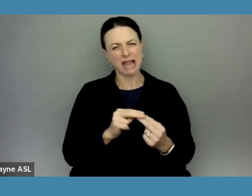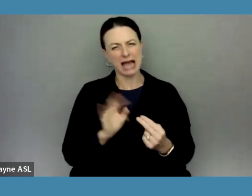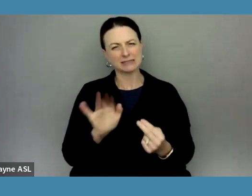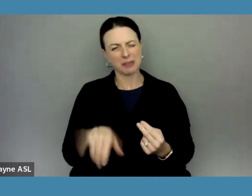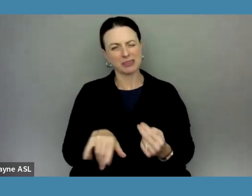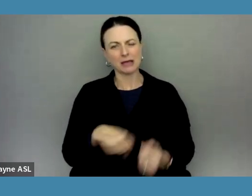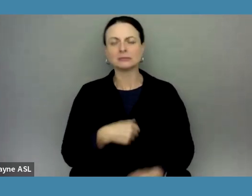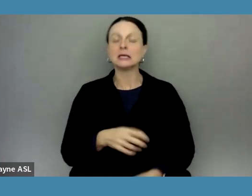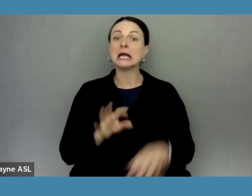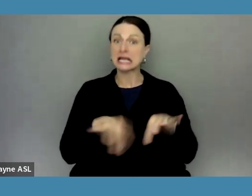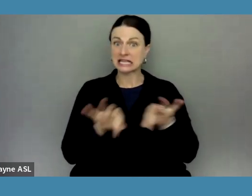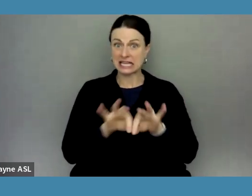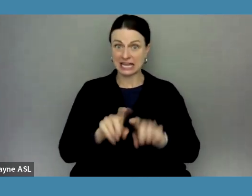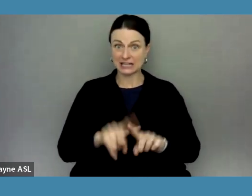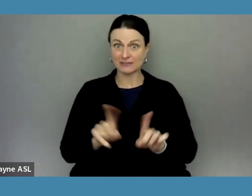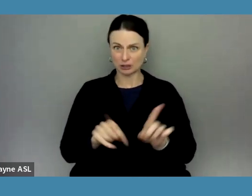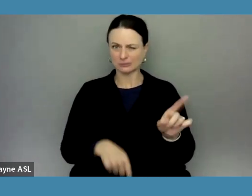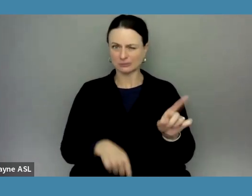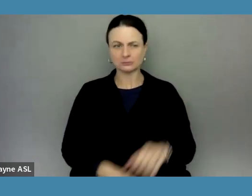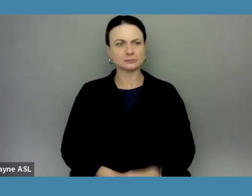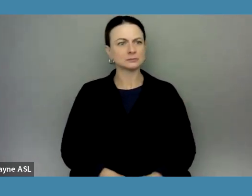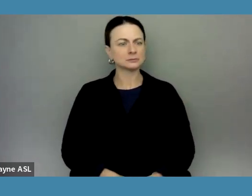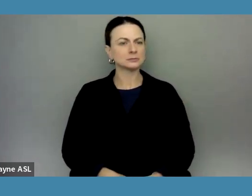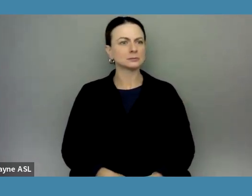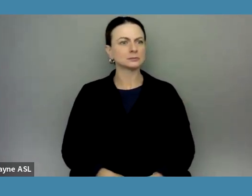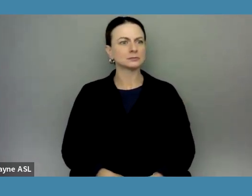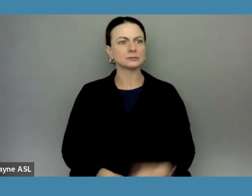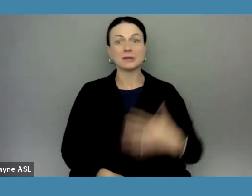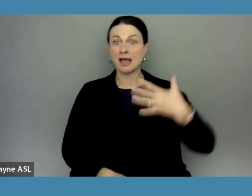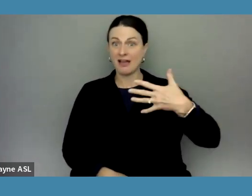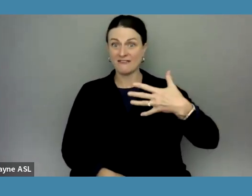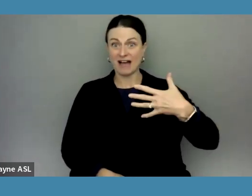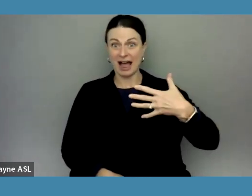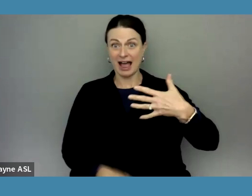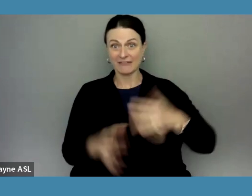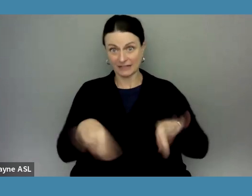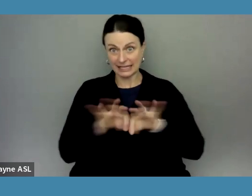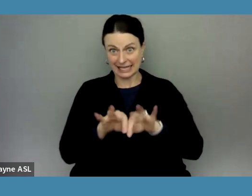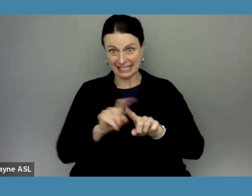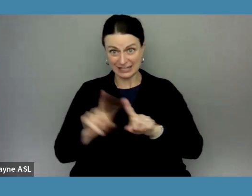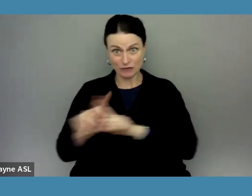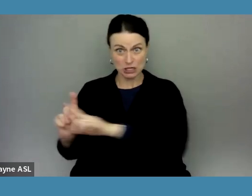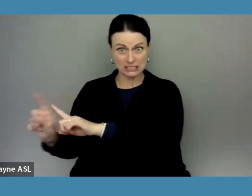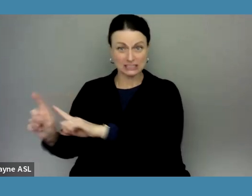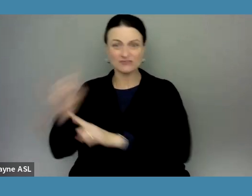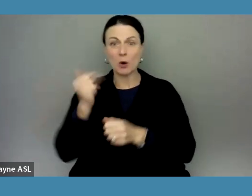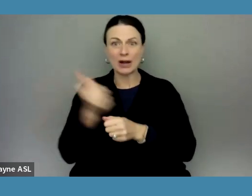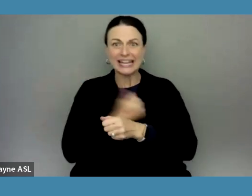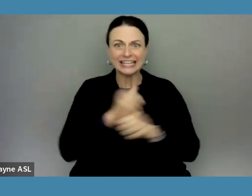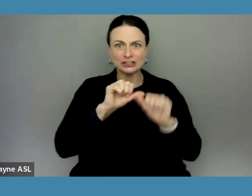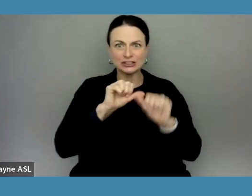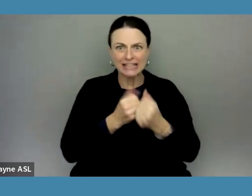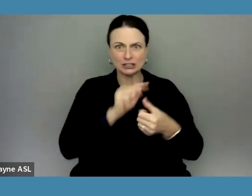of when requesting an appeal. So there are five key differences in the appeals process for each agency and managed care company.